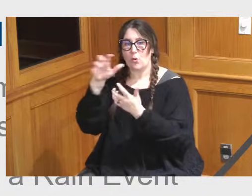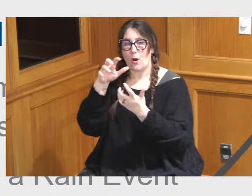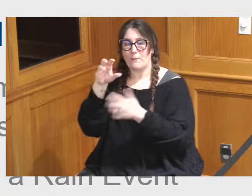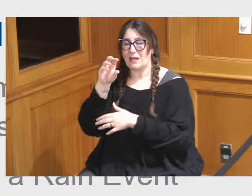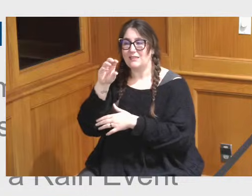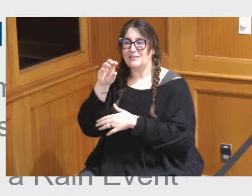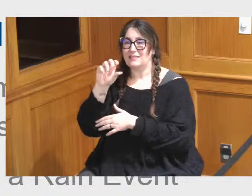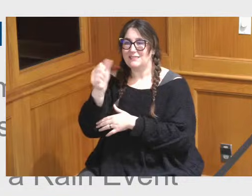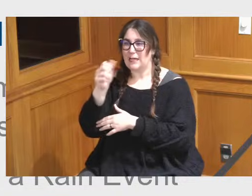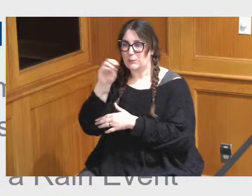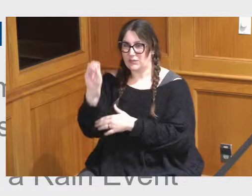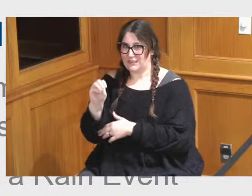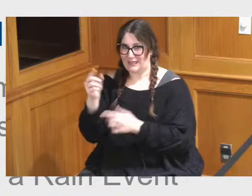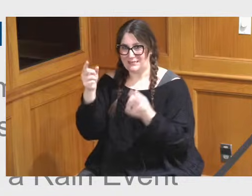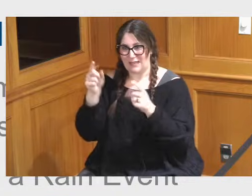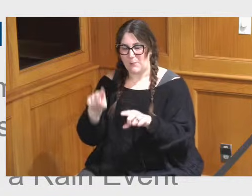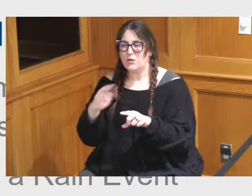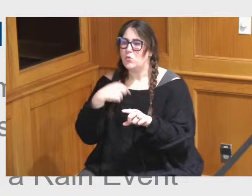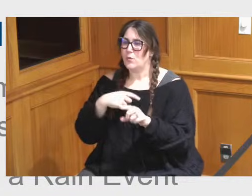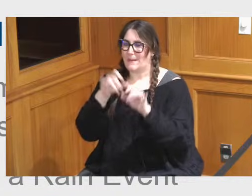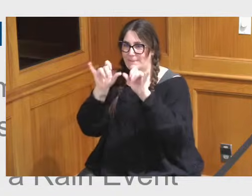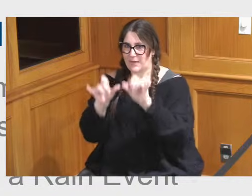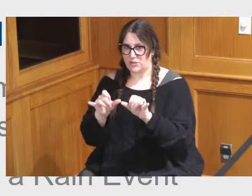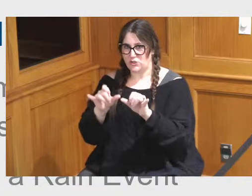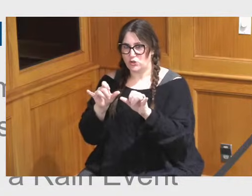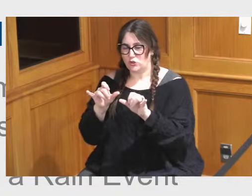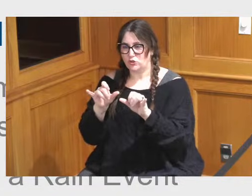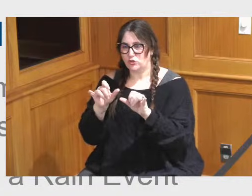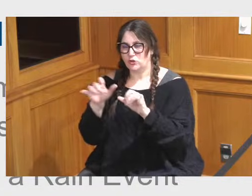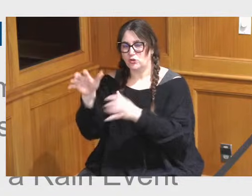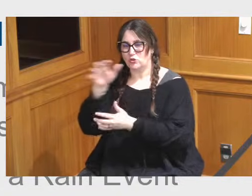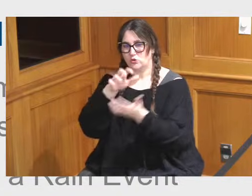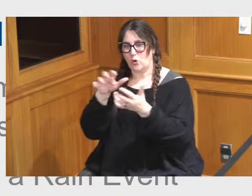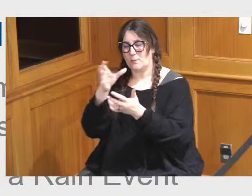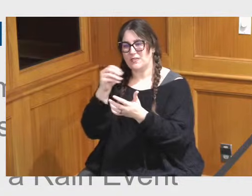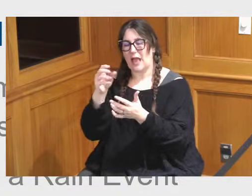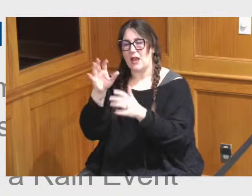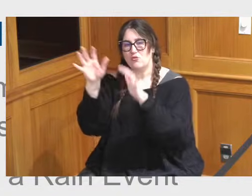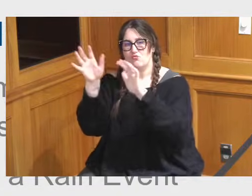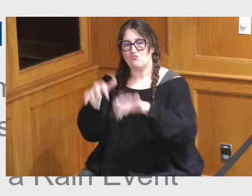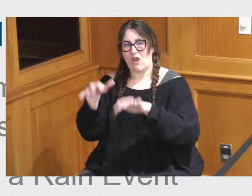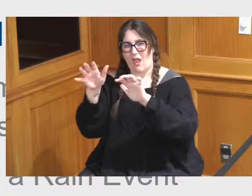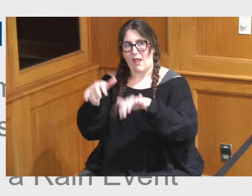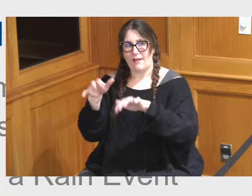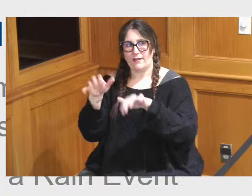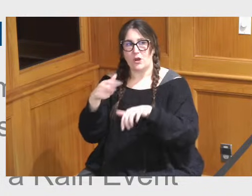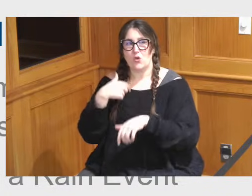given year. It's a way we measure storms and rainfalls. And we've nicknamed these clusters